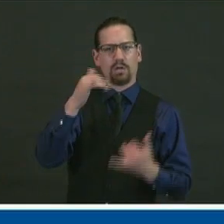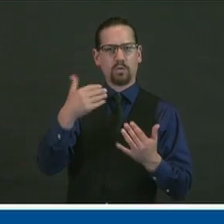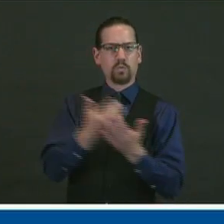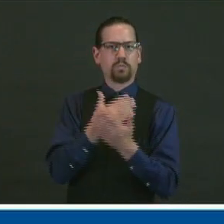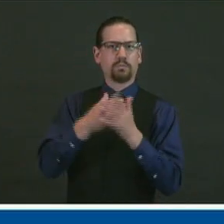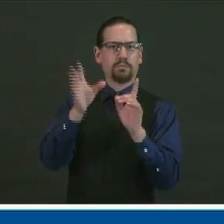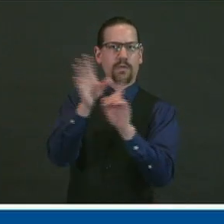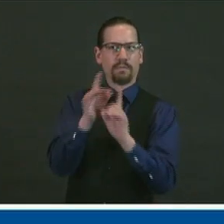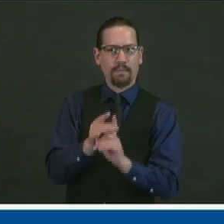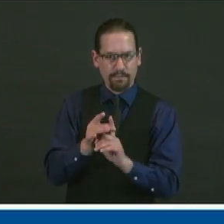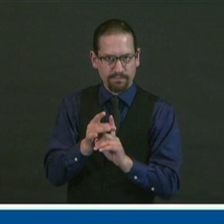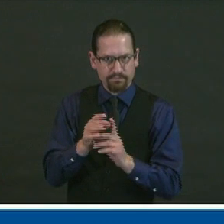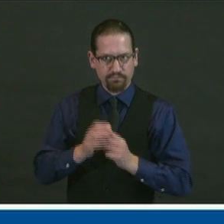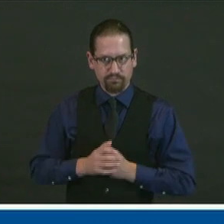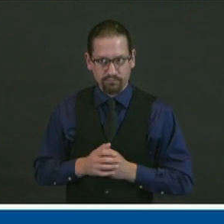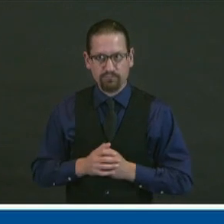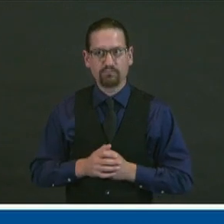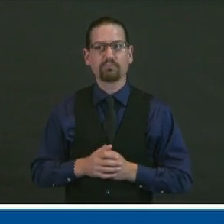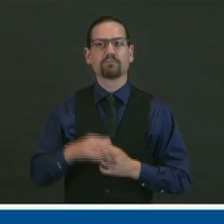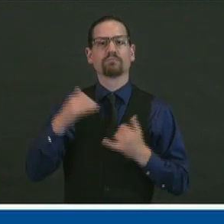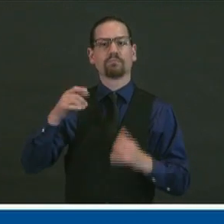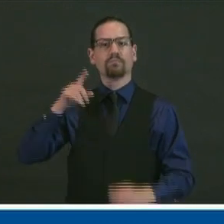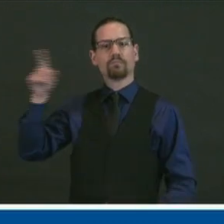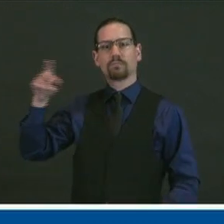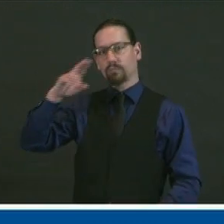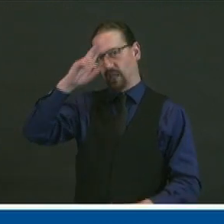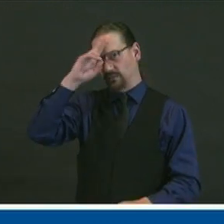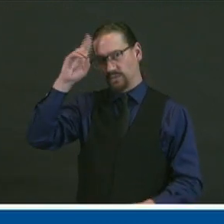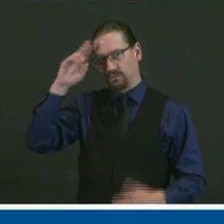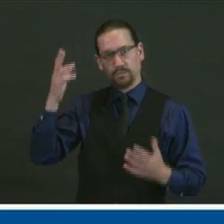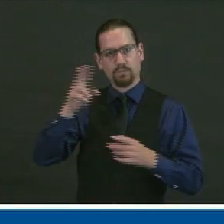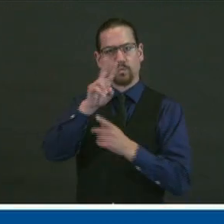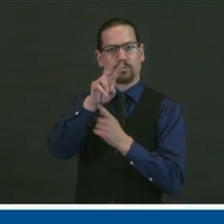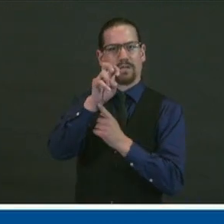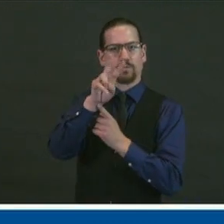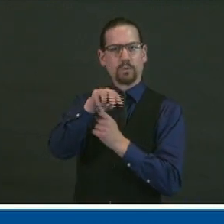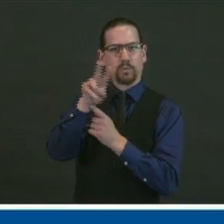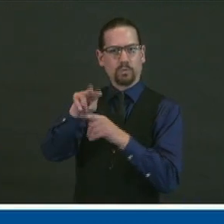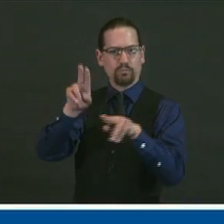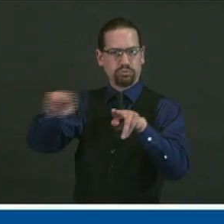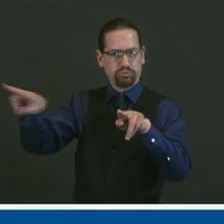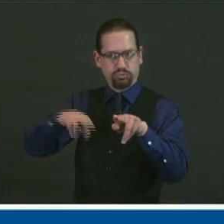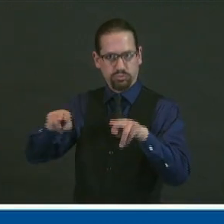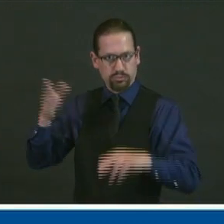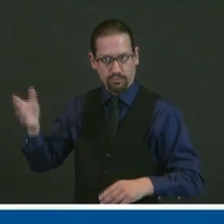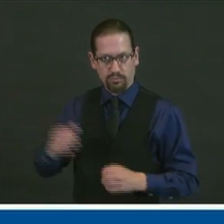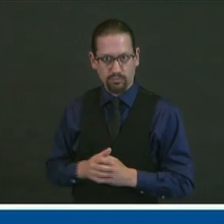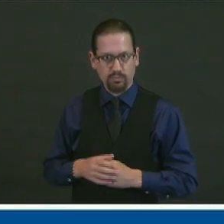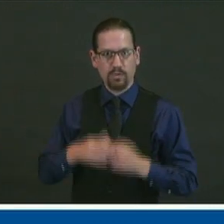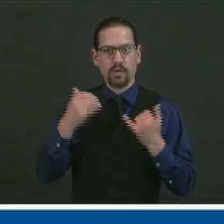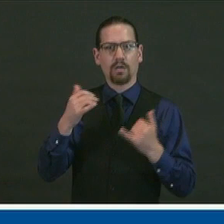DAY 151 FOR THE PLANET. 220 FOLKS ARE IN THE HOSPITAL.